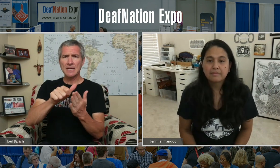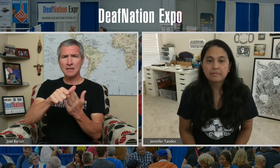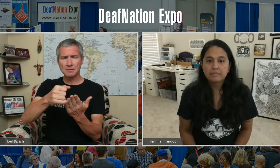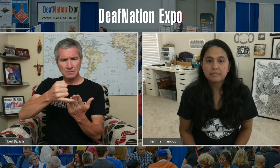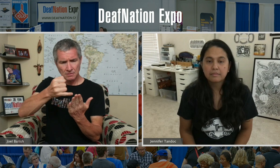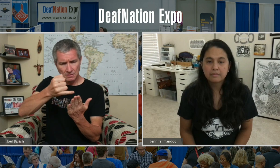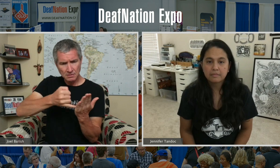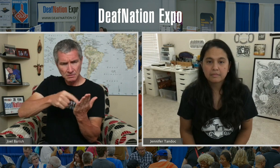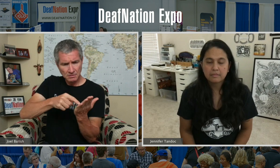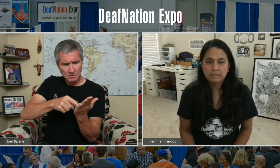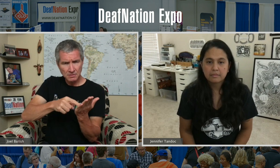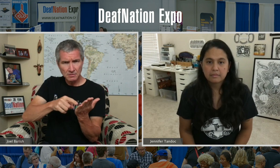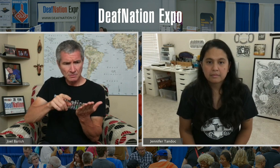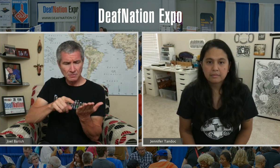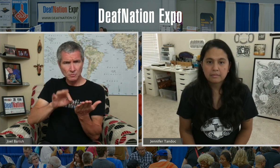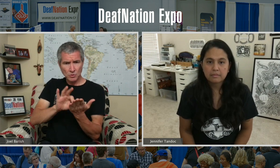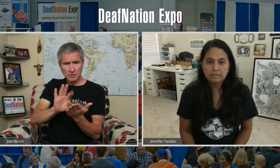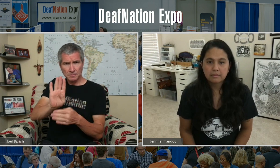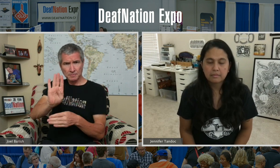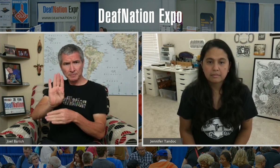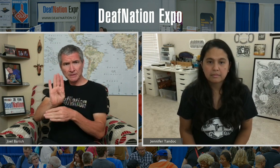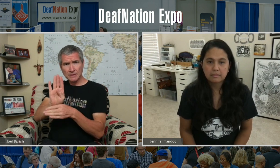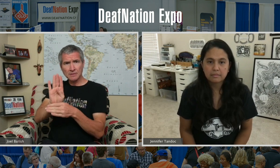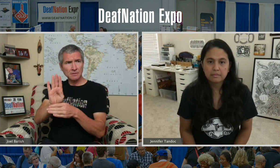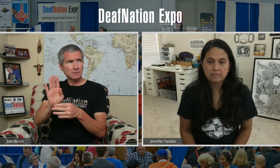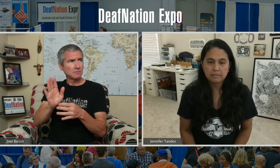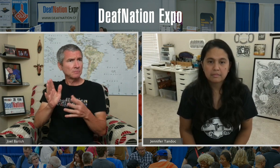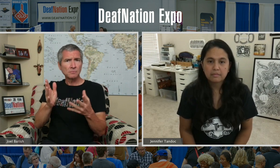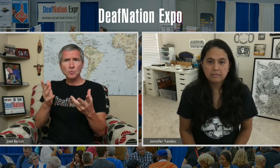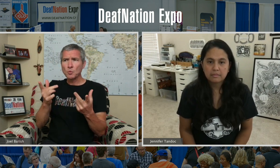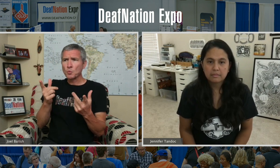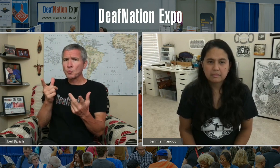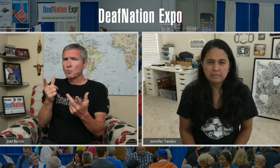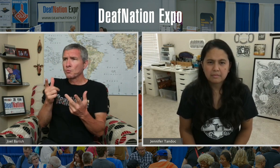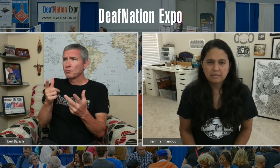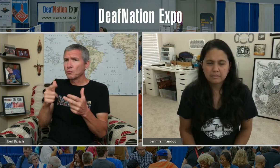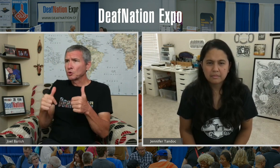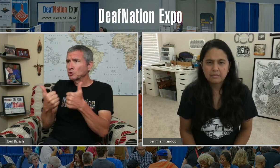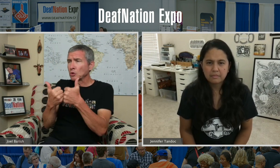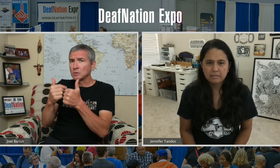How is your art in your business doing…